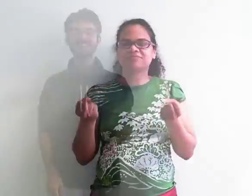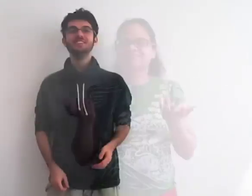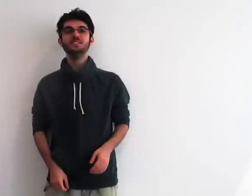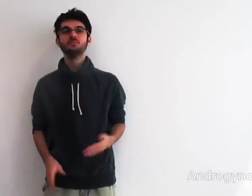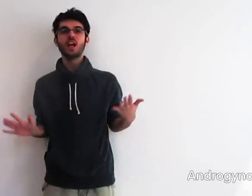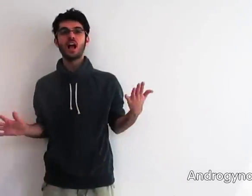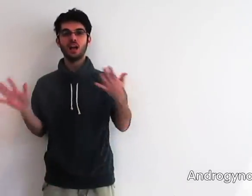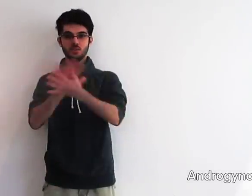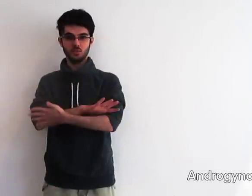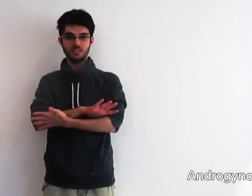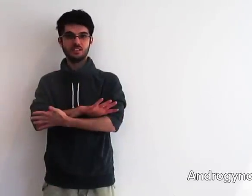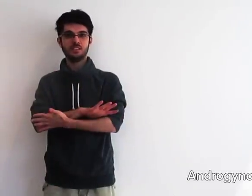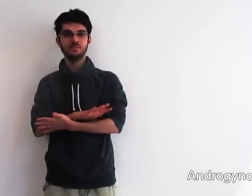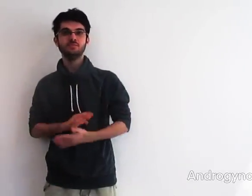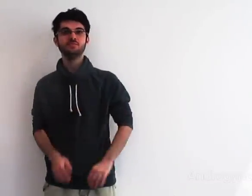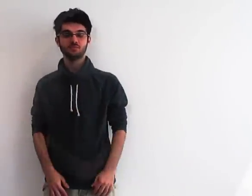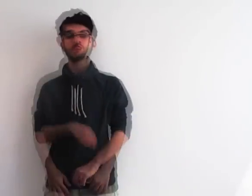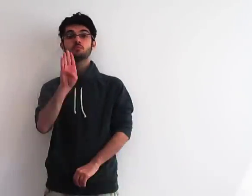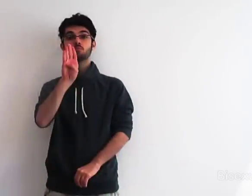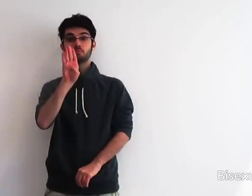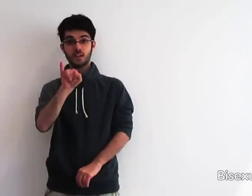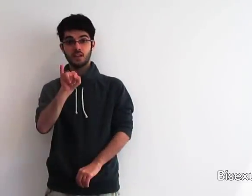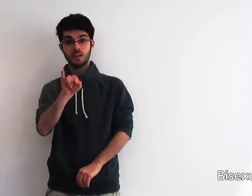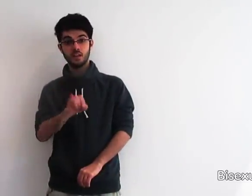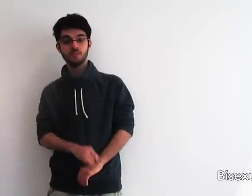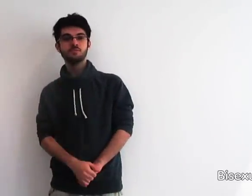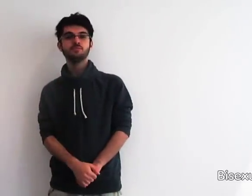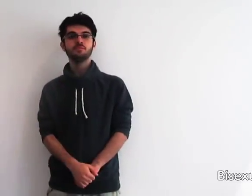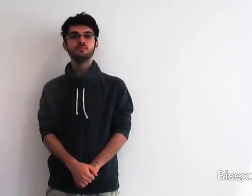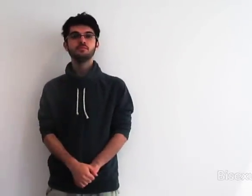ANDROGYNOUS BISEXUAL